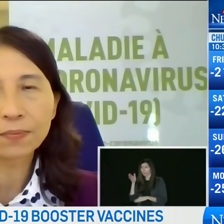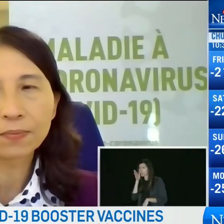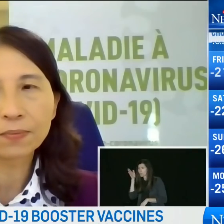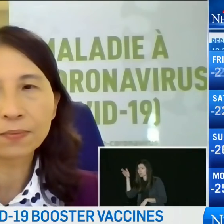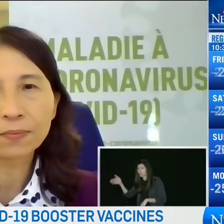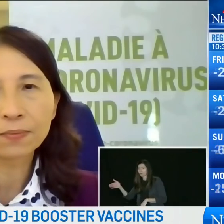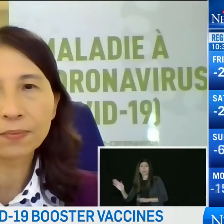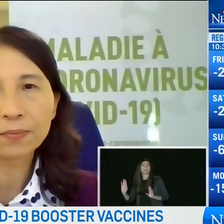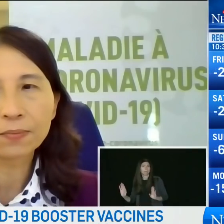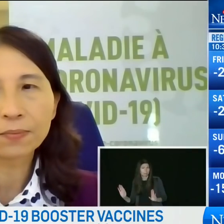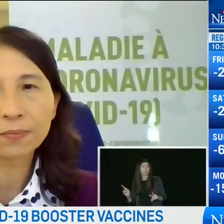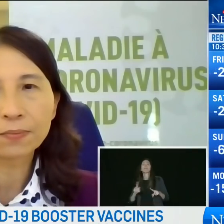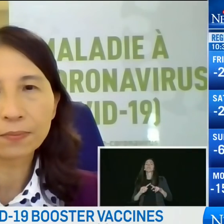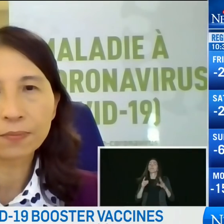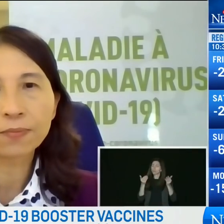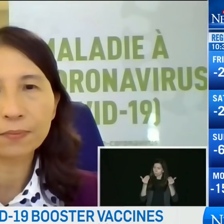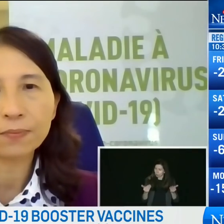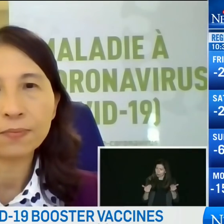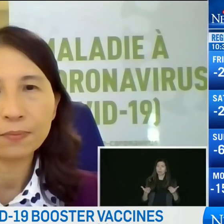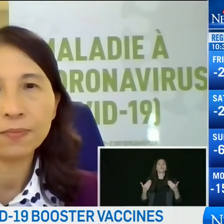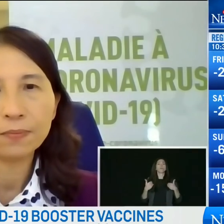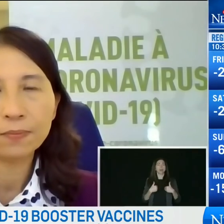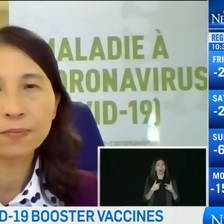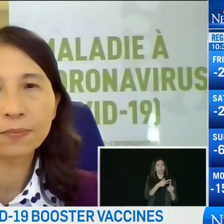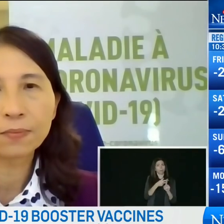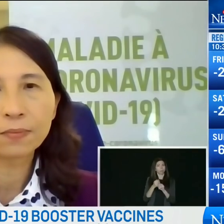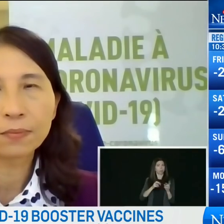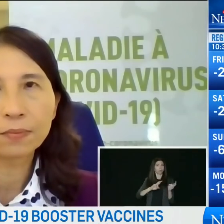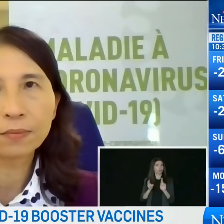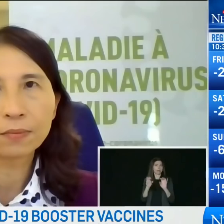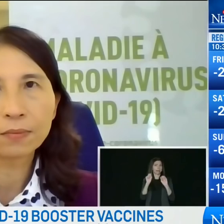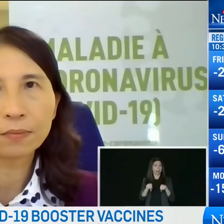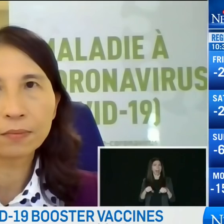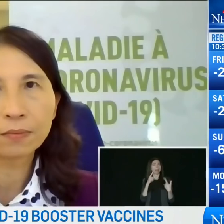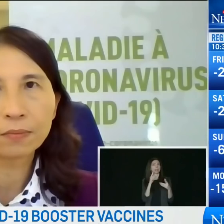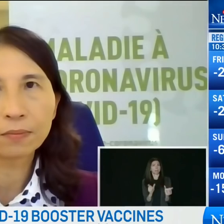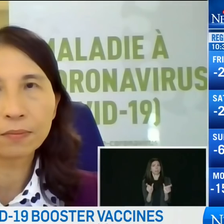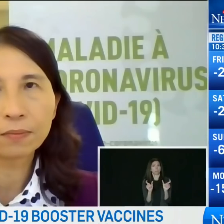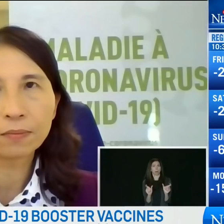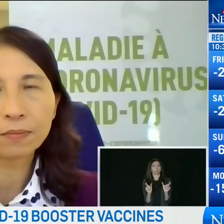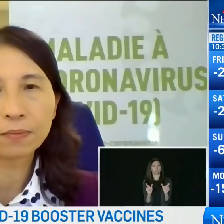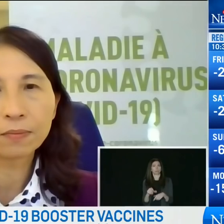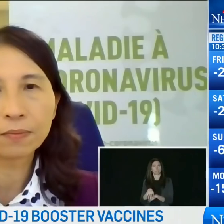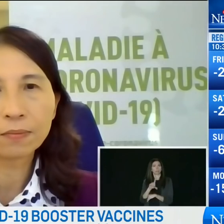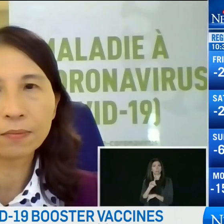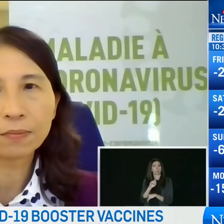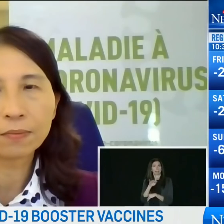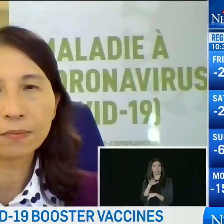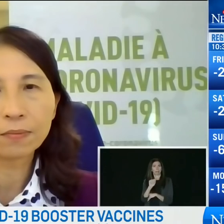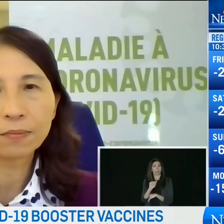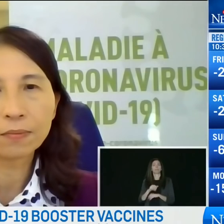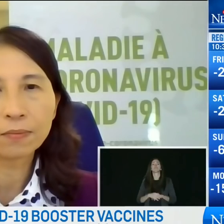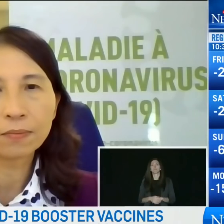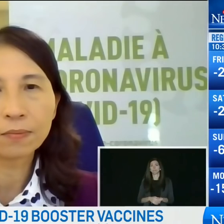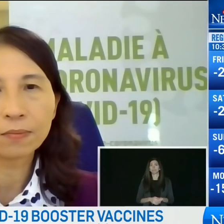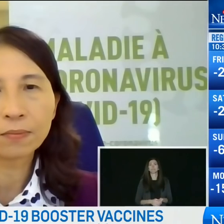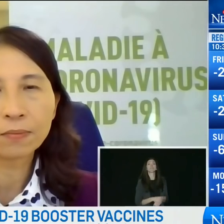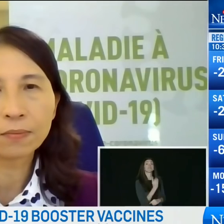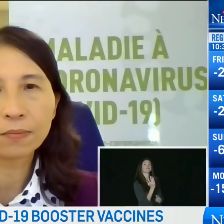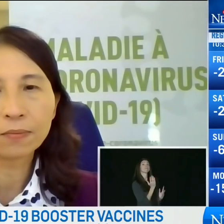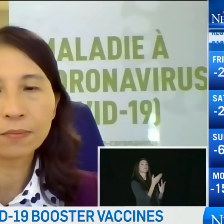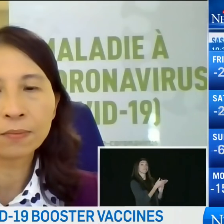THE POTENTIAL FOR A DELTA SURGE.